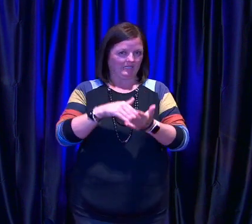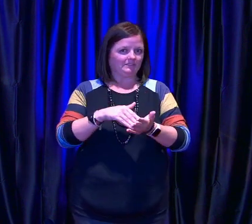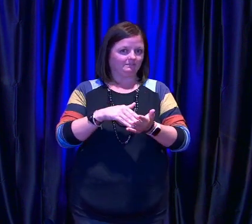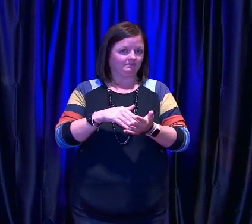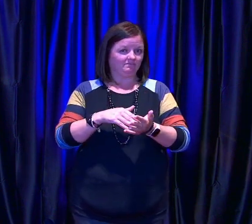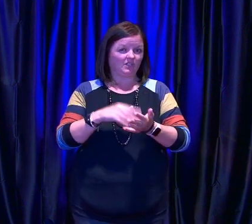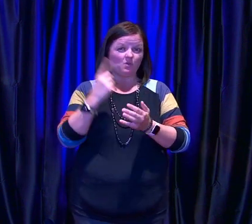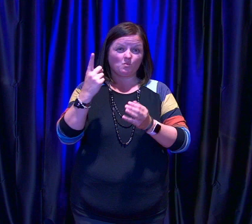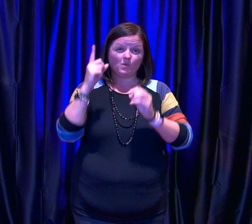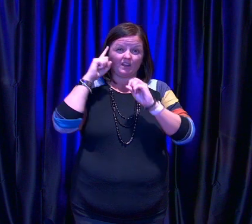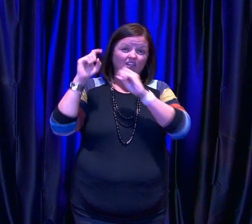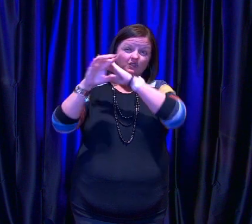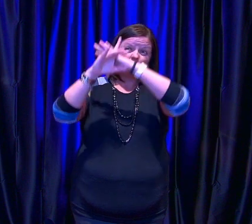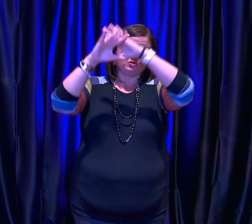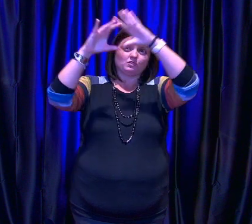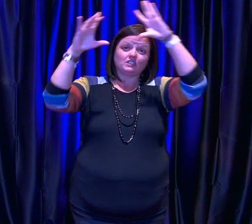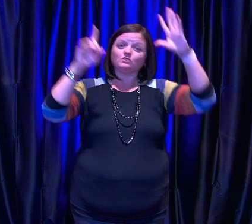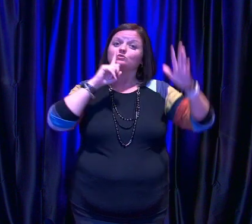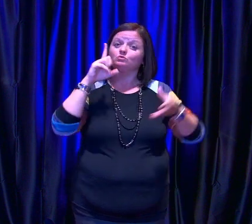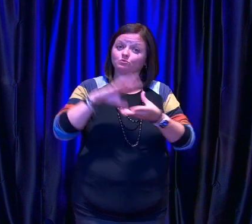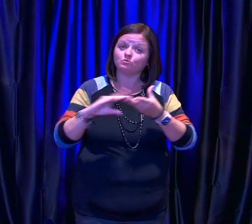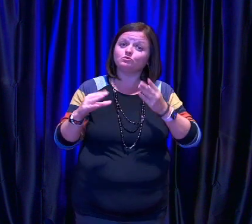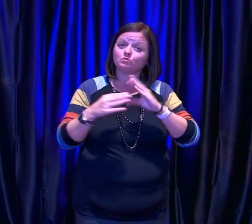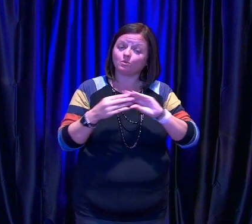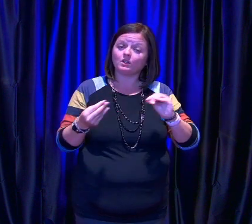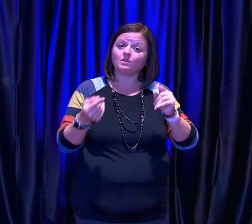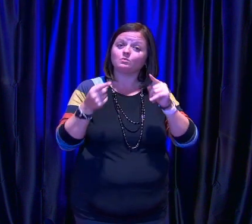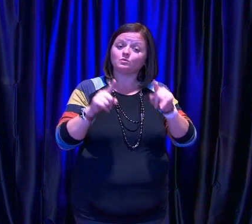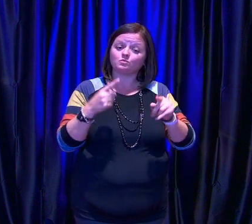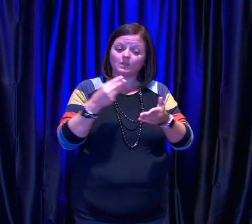uh the story true story was when we bought a house